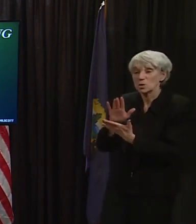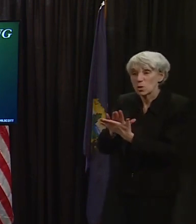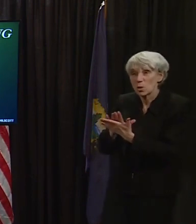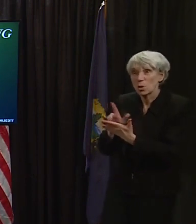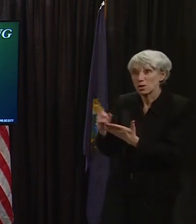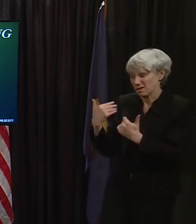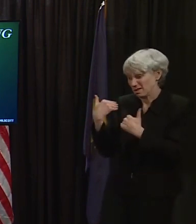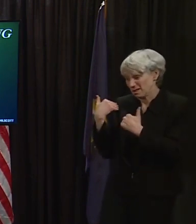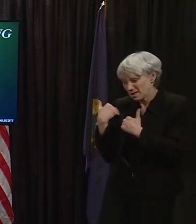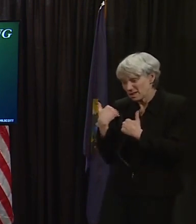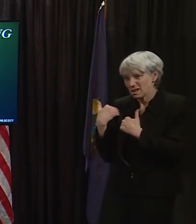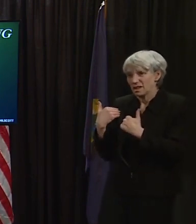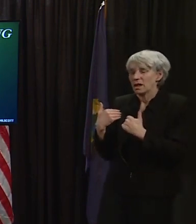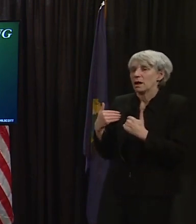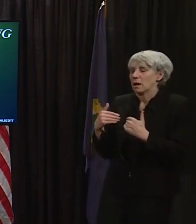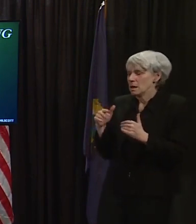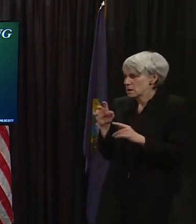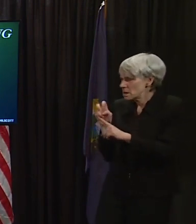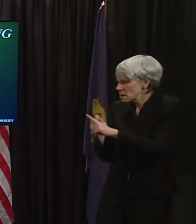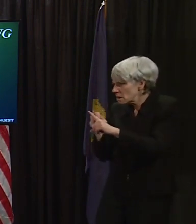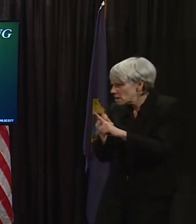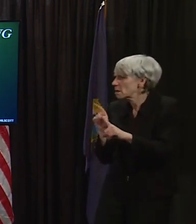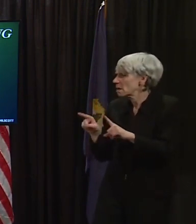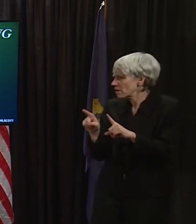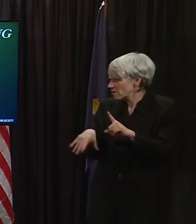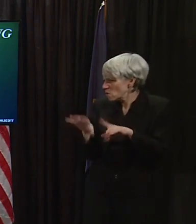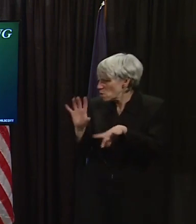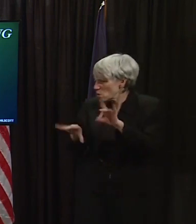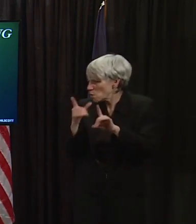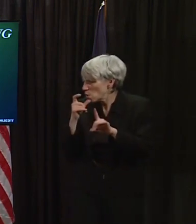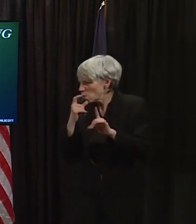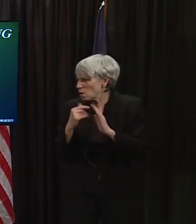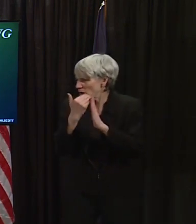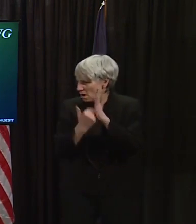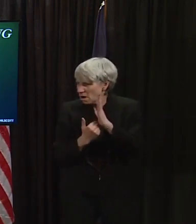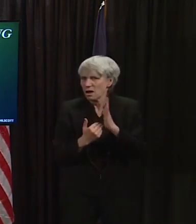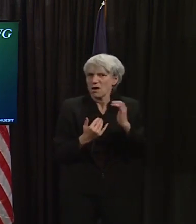trace, which we don't ask other settings to do. Was really